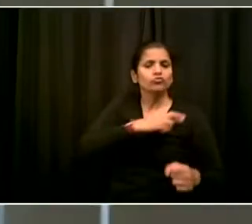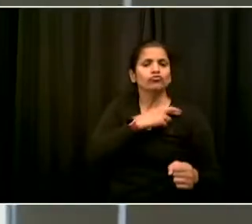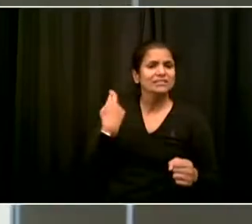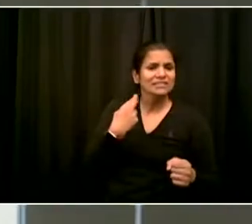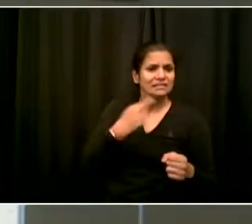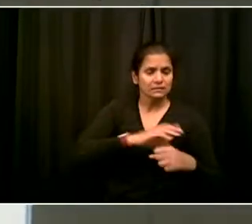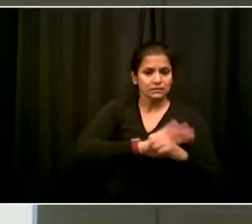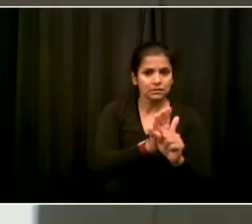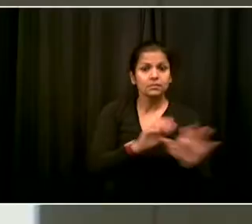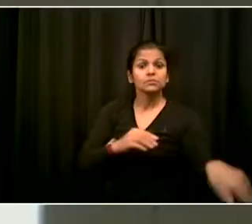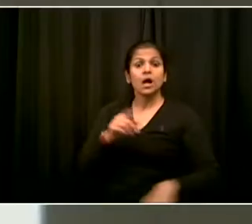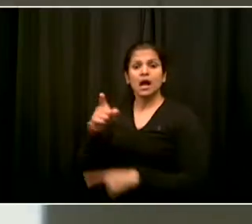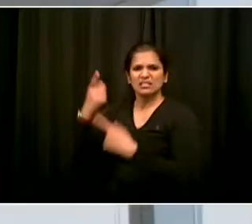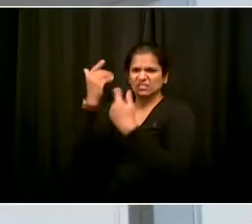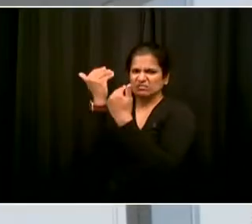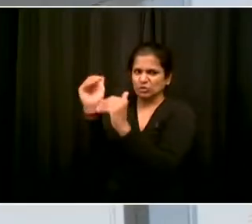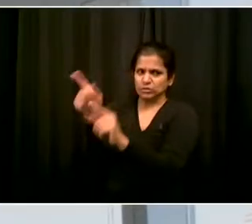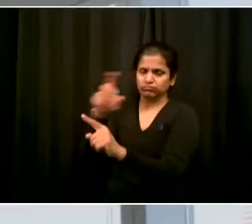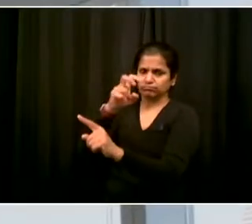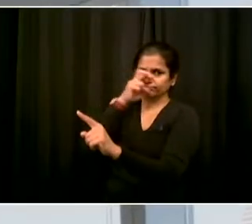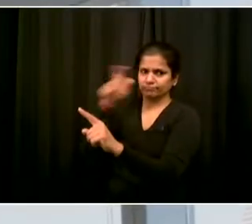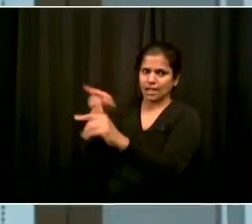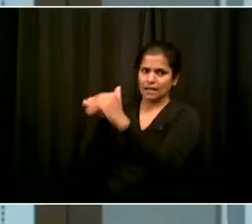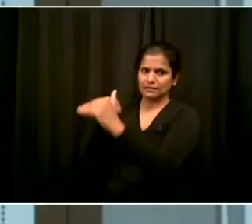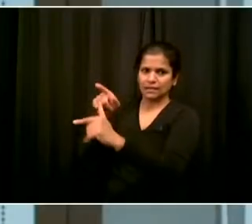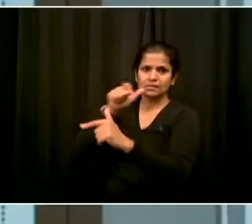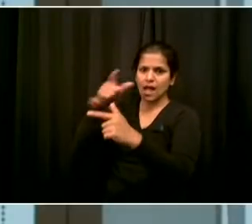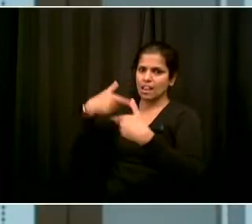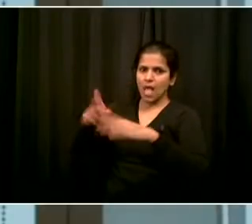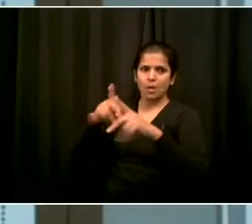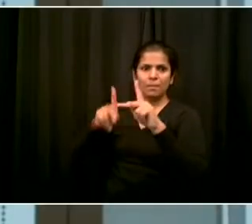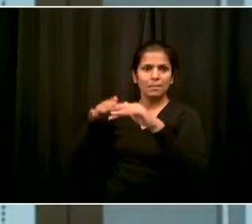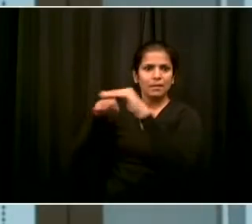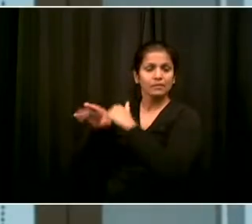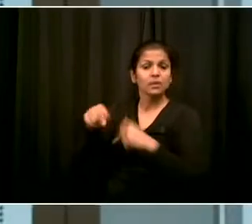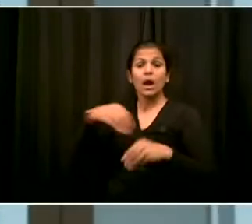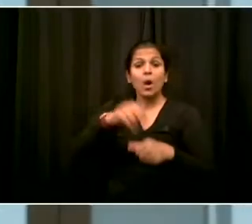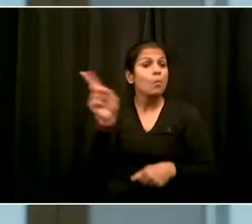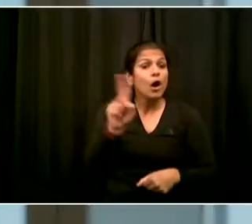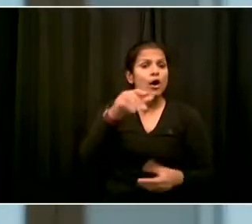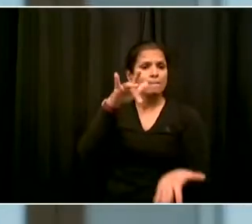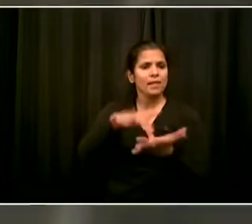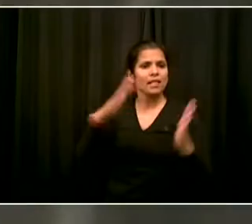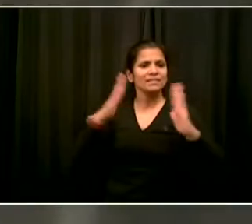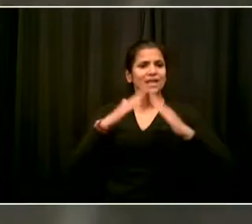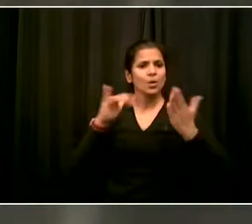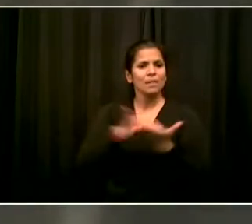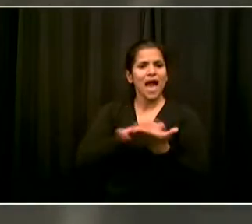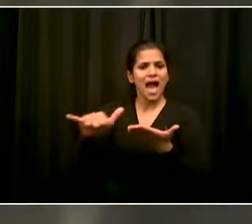THE INCREDIBLE SENSITIVITY OF OUR TESTS AND THE INCREDIBLE